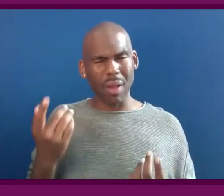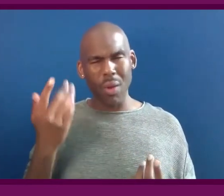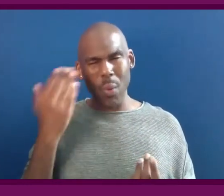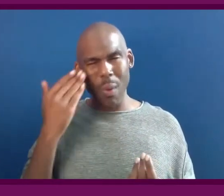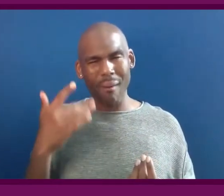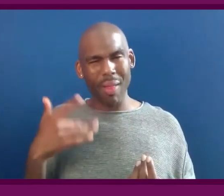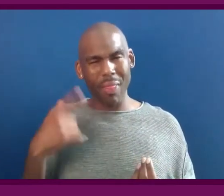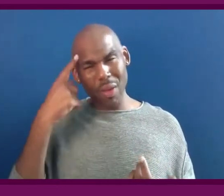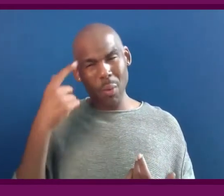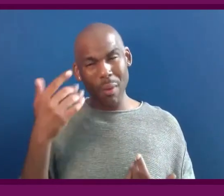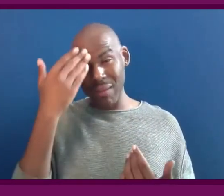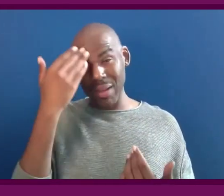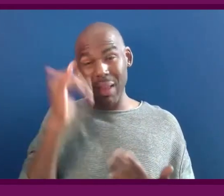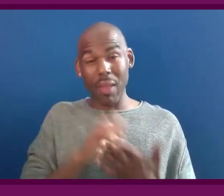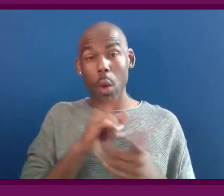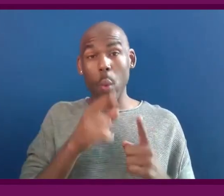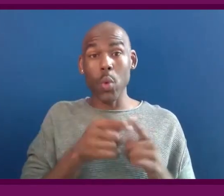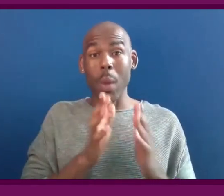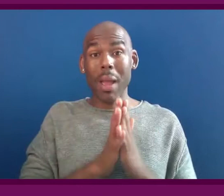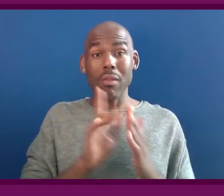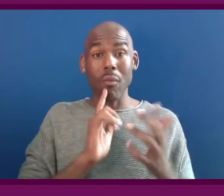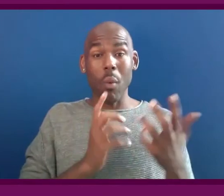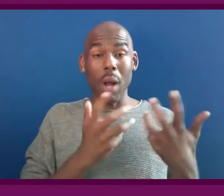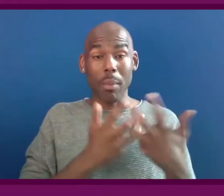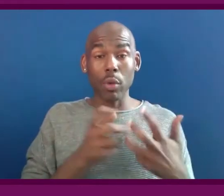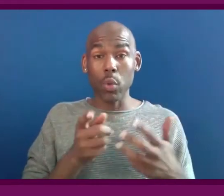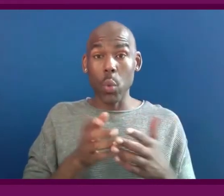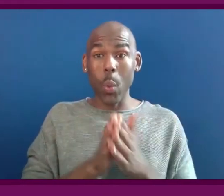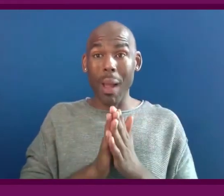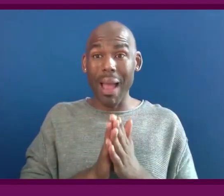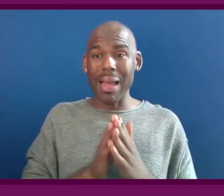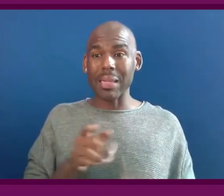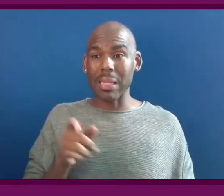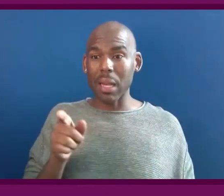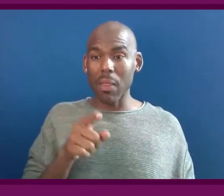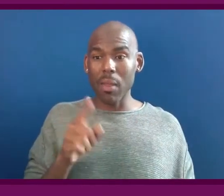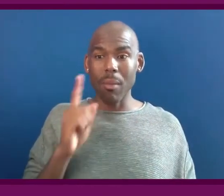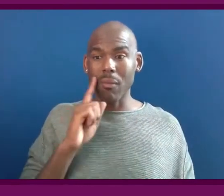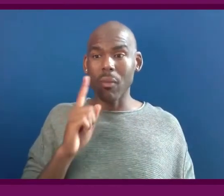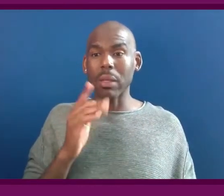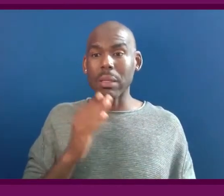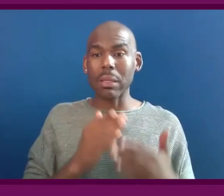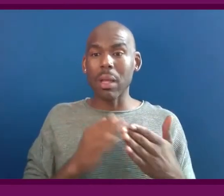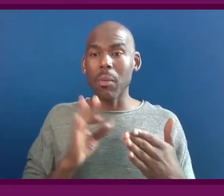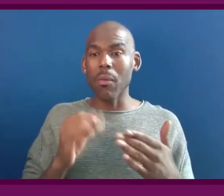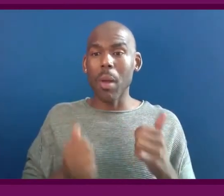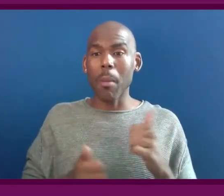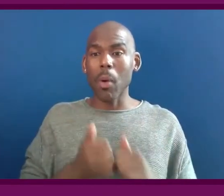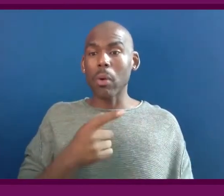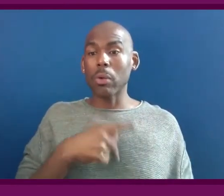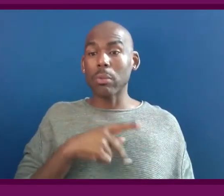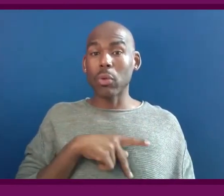When you're asking for an accommodation, you are technically asking that person for some of their most personal medical details.